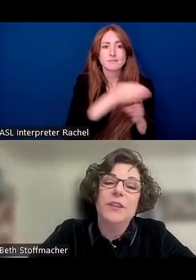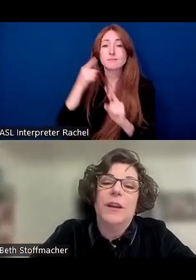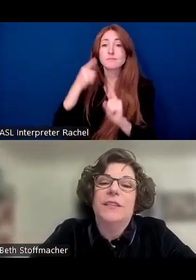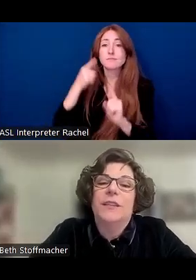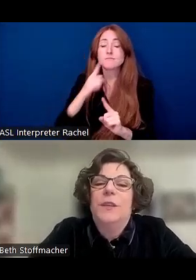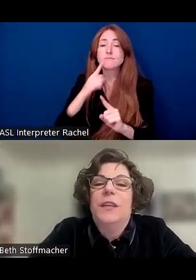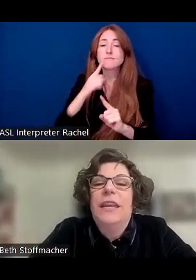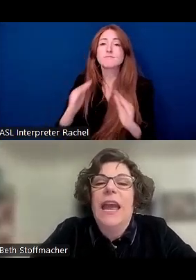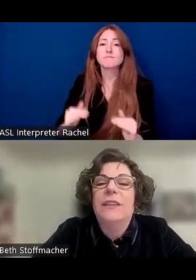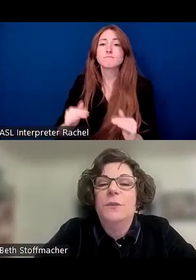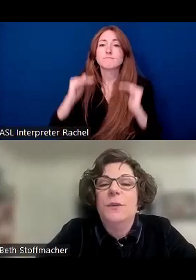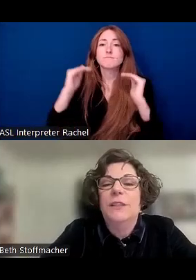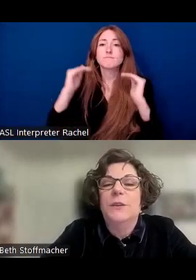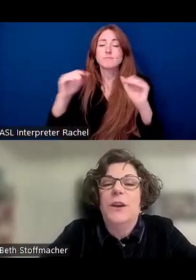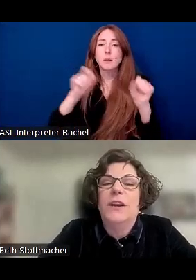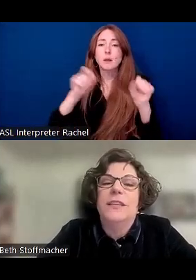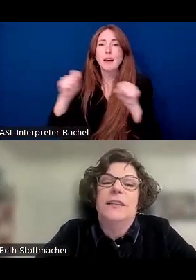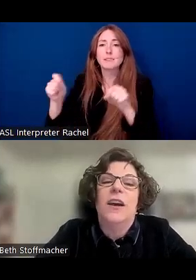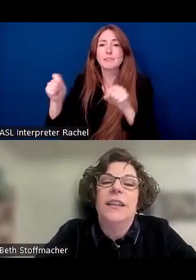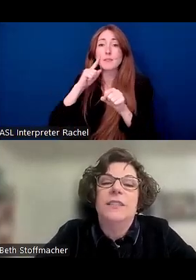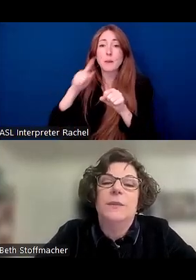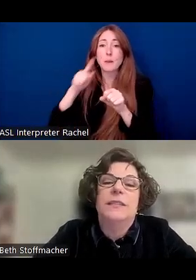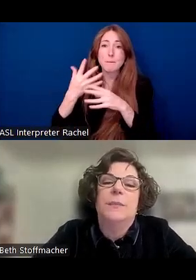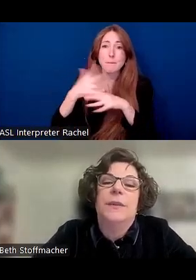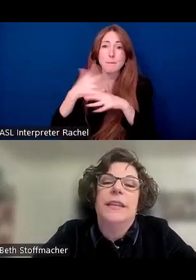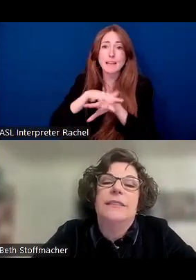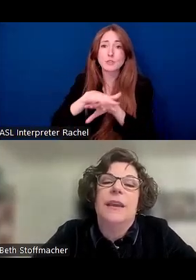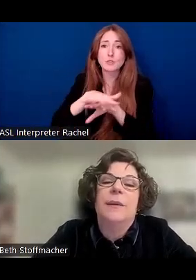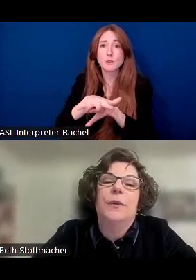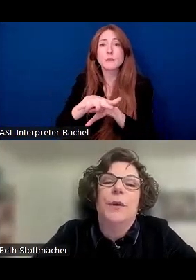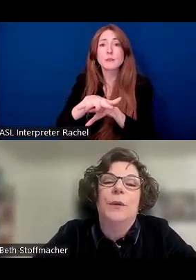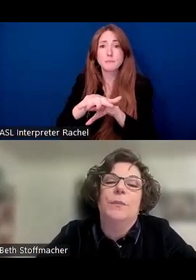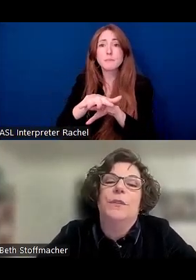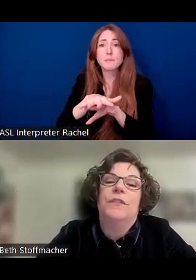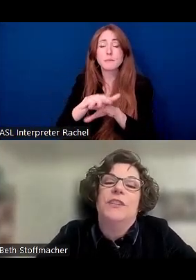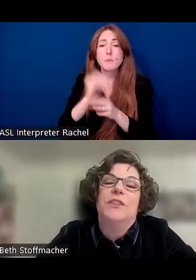arts community to include artists and audience with disabilities, and promote the professional